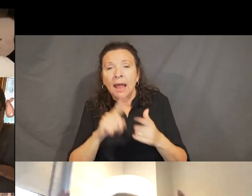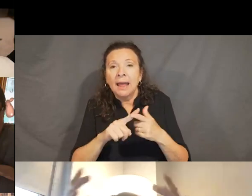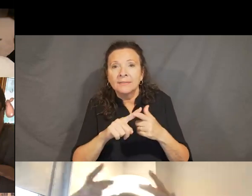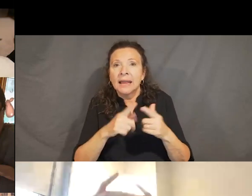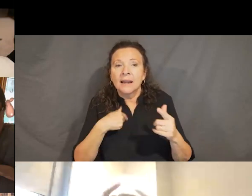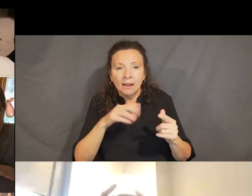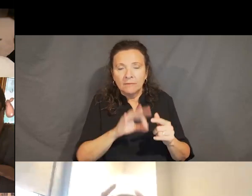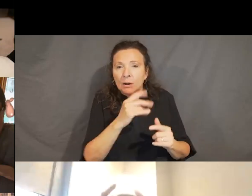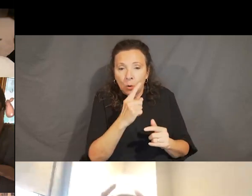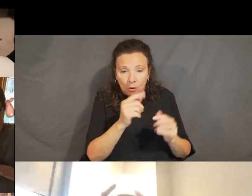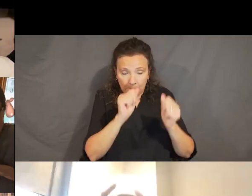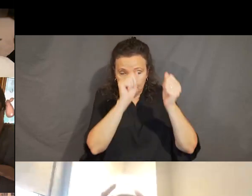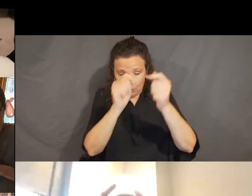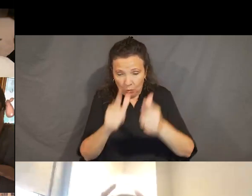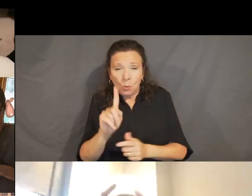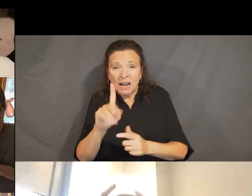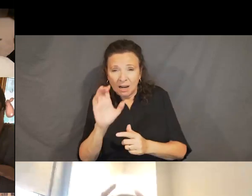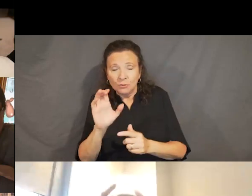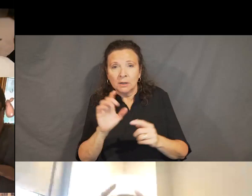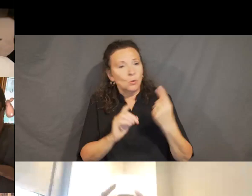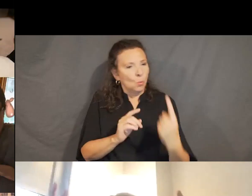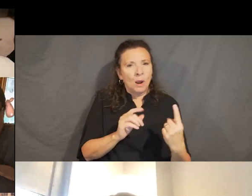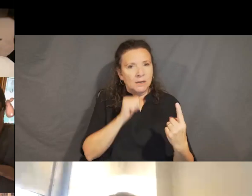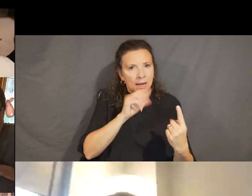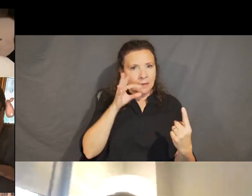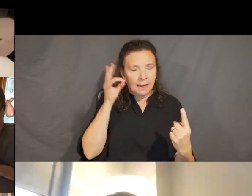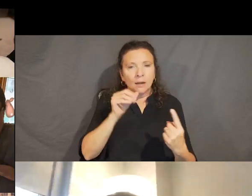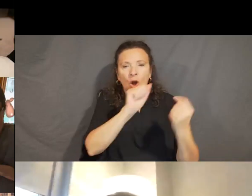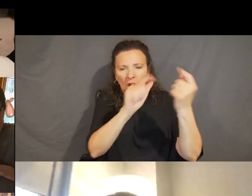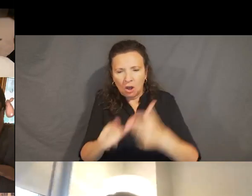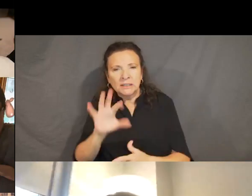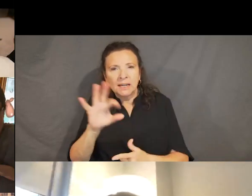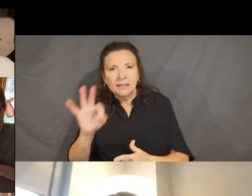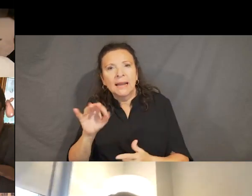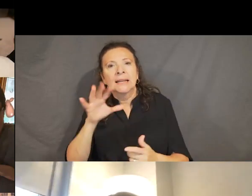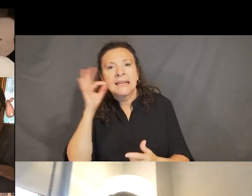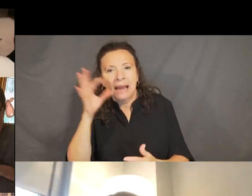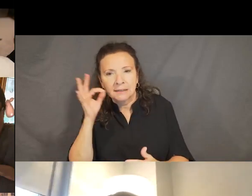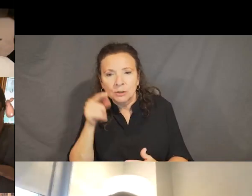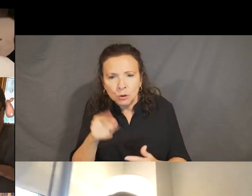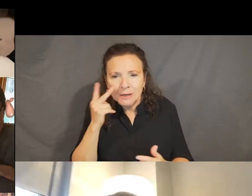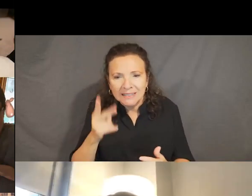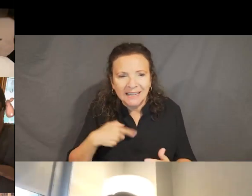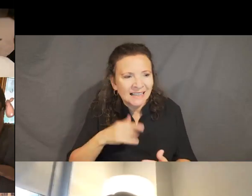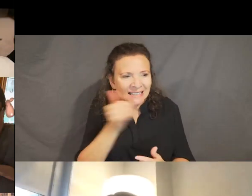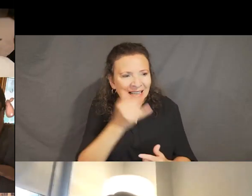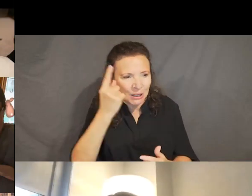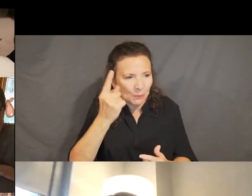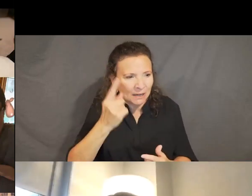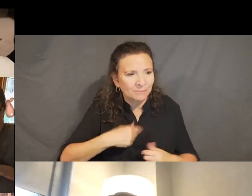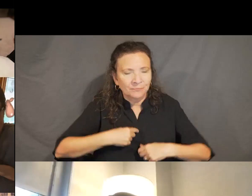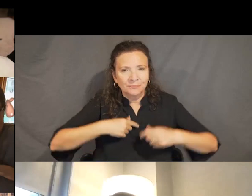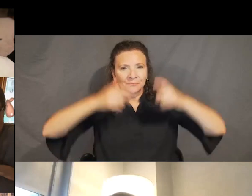with a rainbow ring around my head, and over my shoulder is a giant cardboard cutout of a what? Is